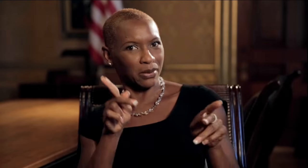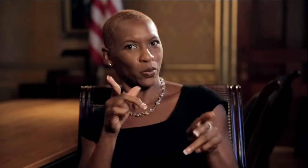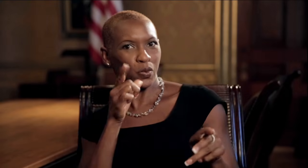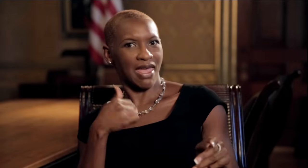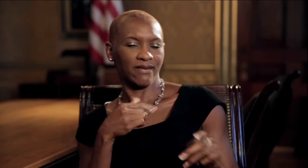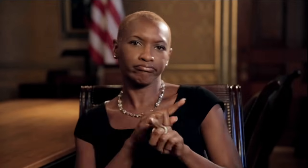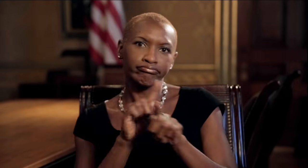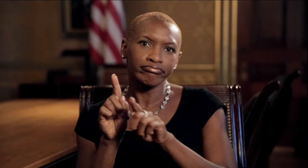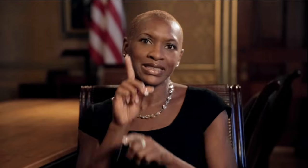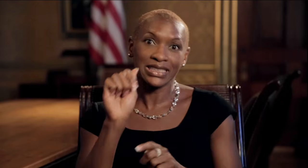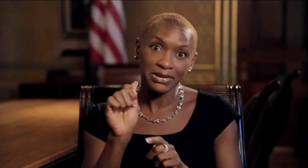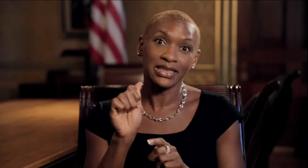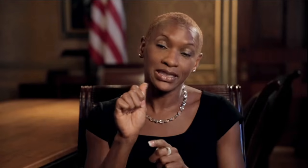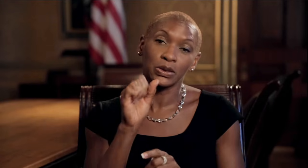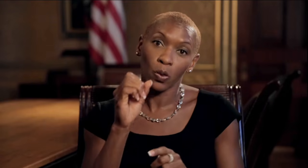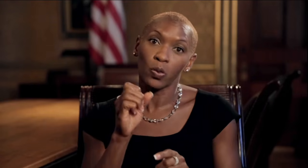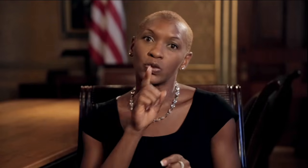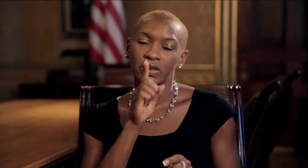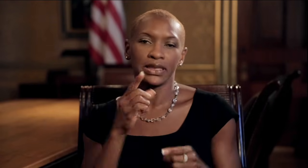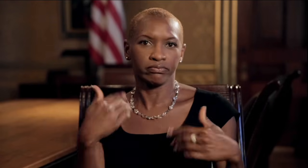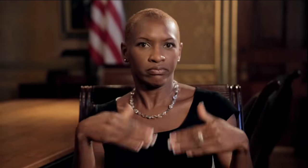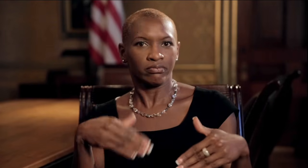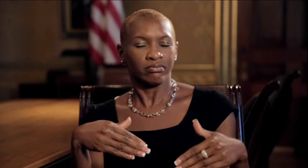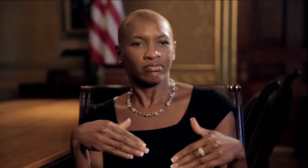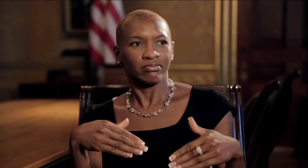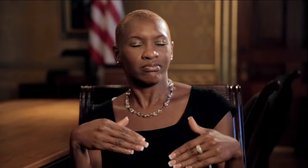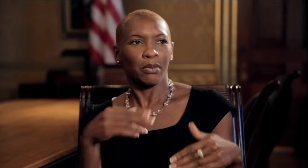for people of different disabilities. So...